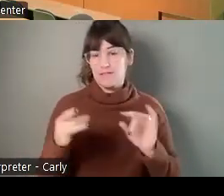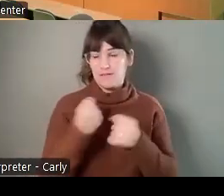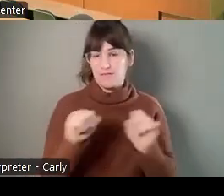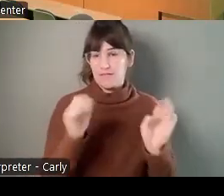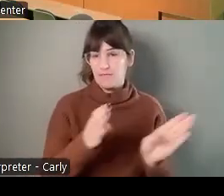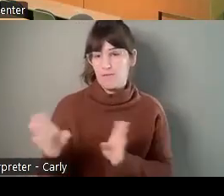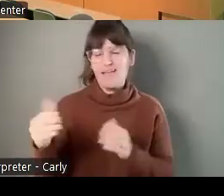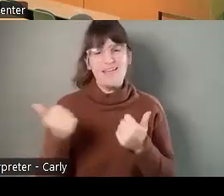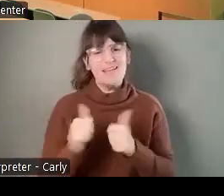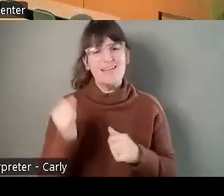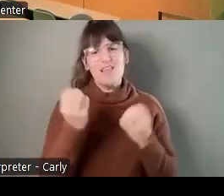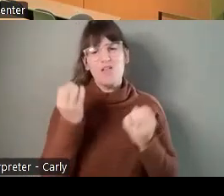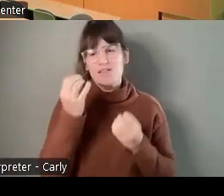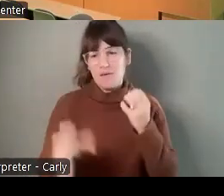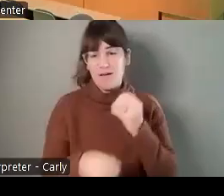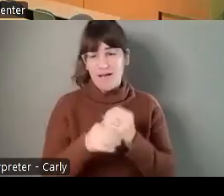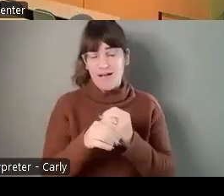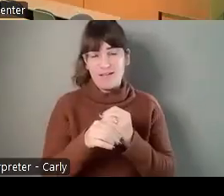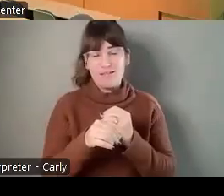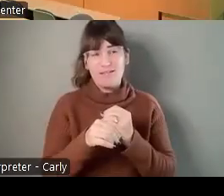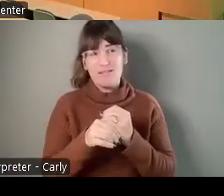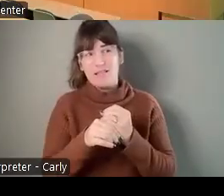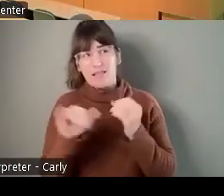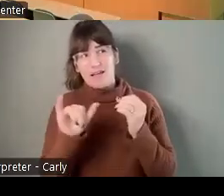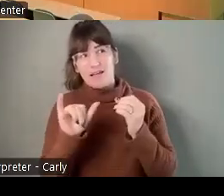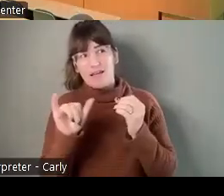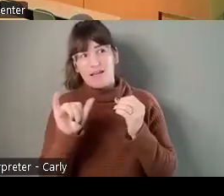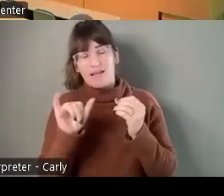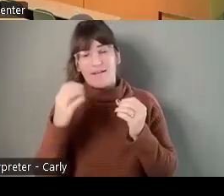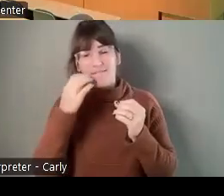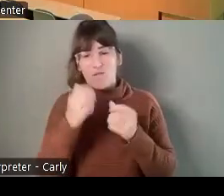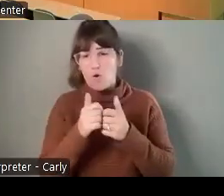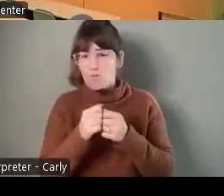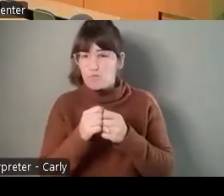about integrating into some kind of like a like do you put them like a phone note or an app or some